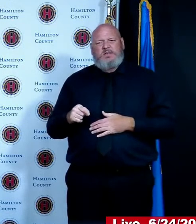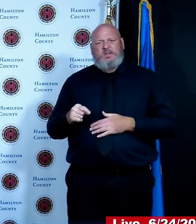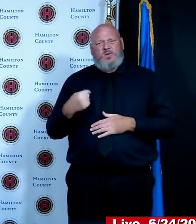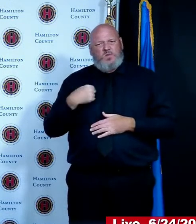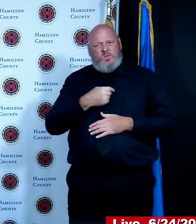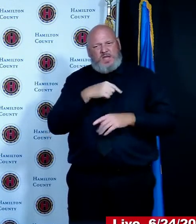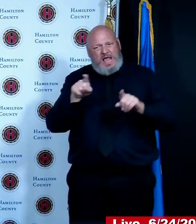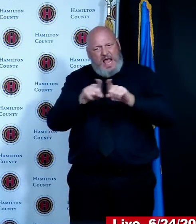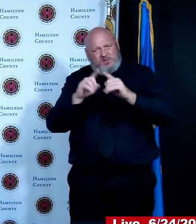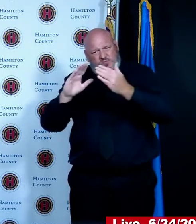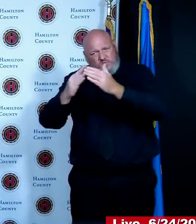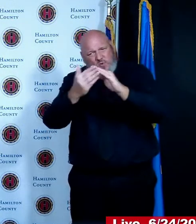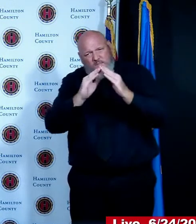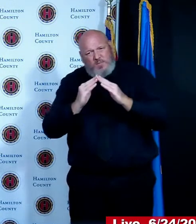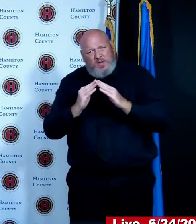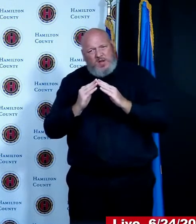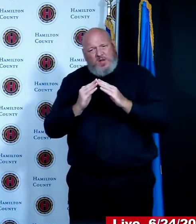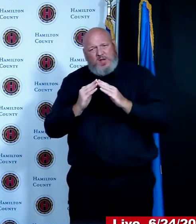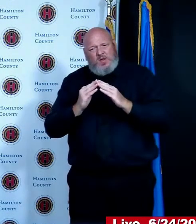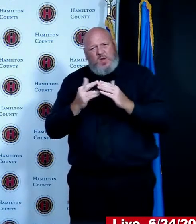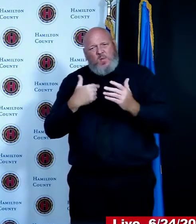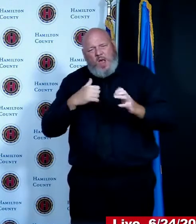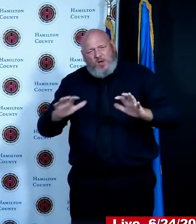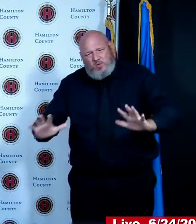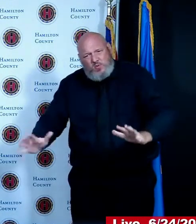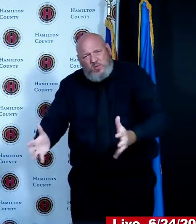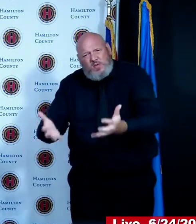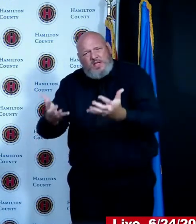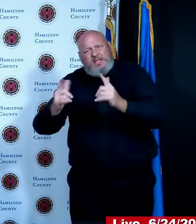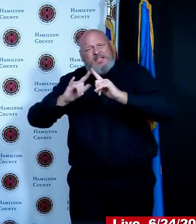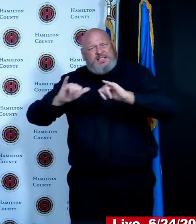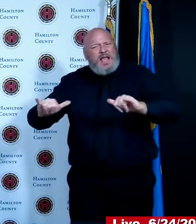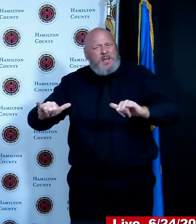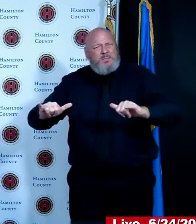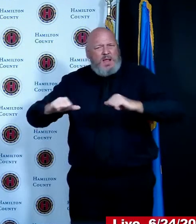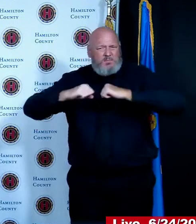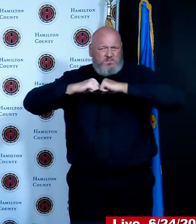healthy do not take unnecessary risks while we